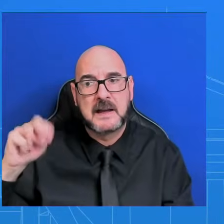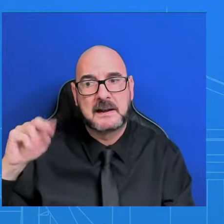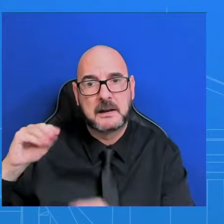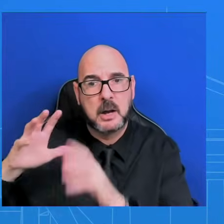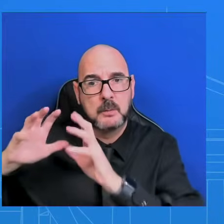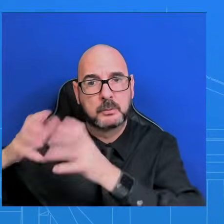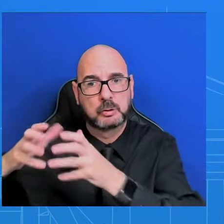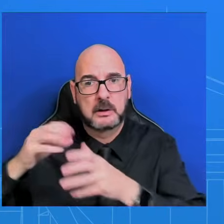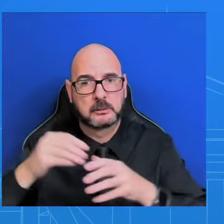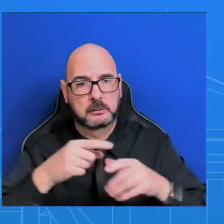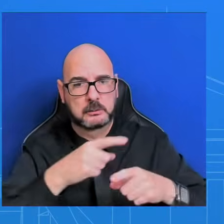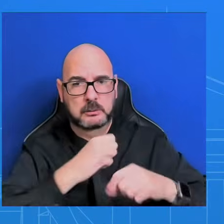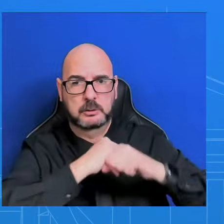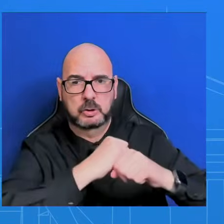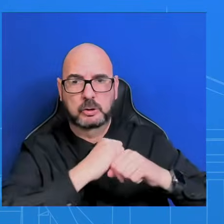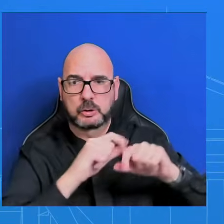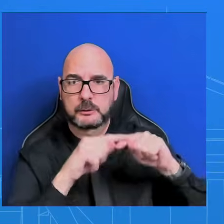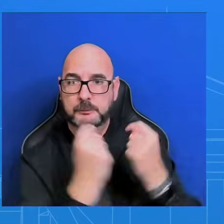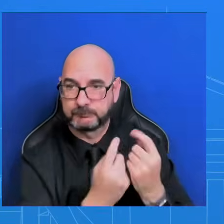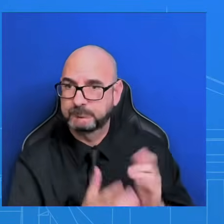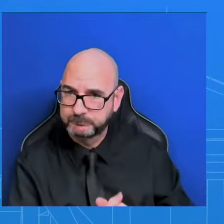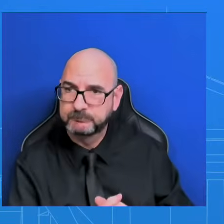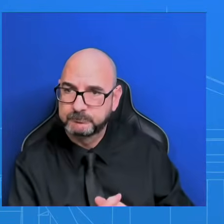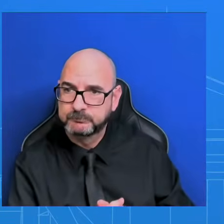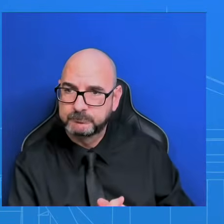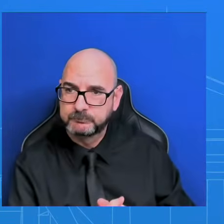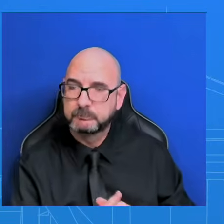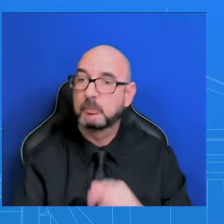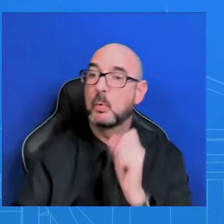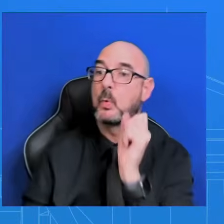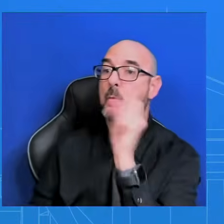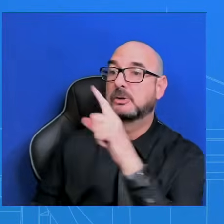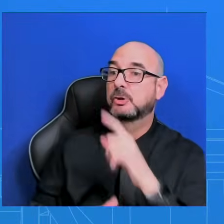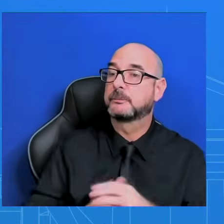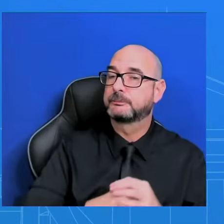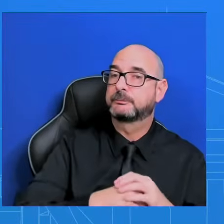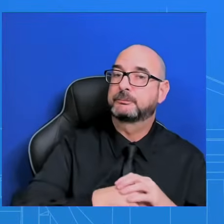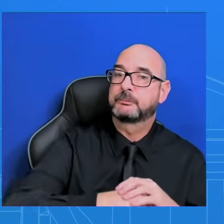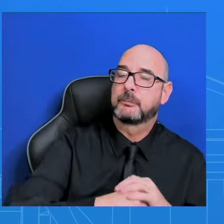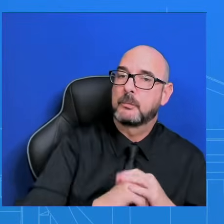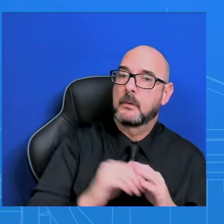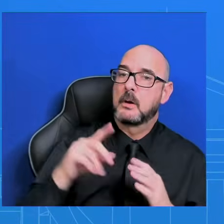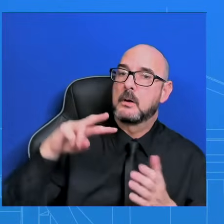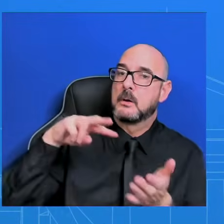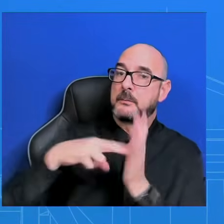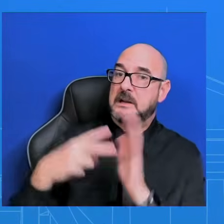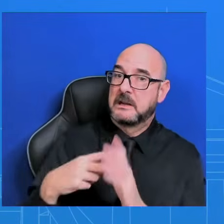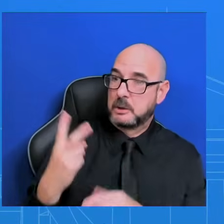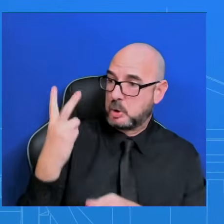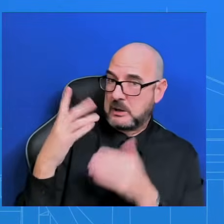If the two leaders are completely at odds on something as fundamental as the creation of a Palestinian state,